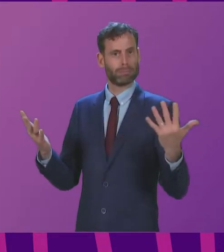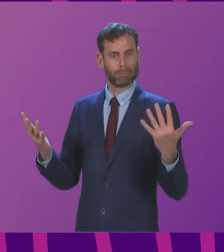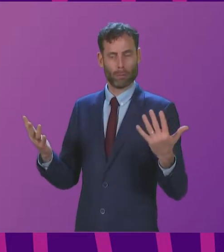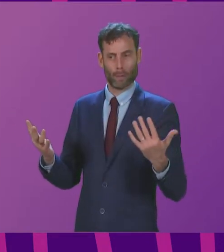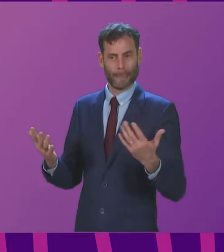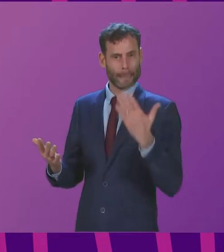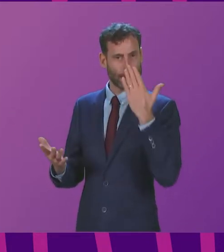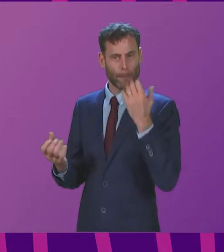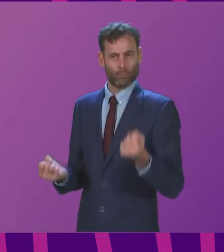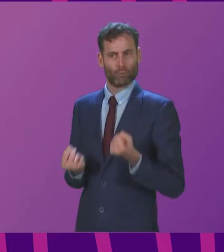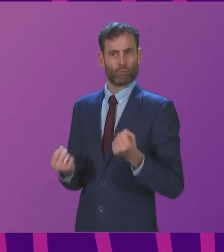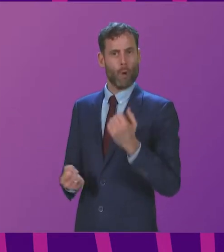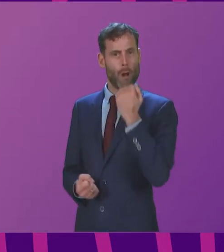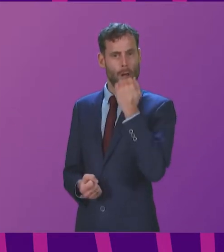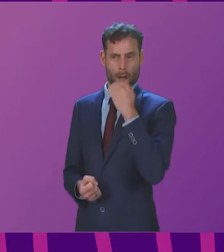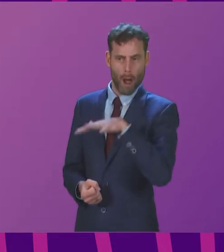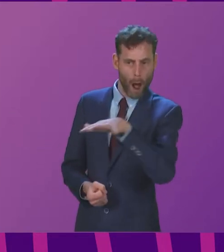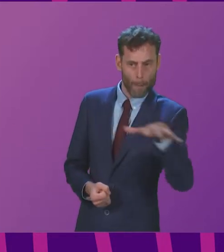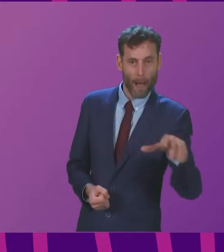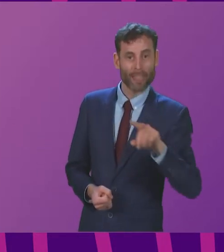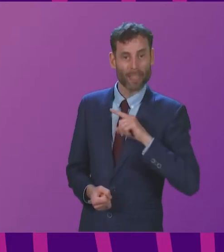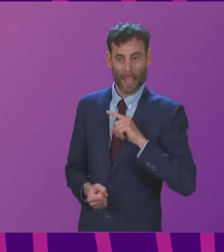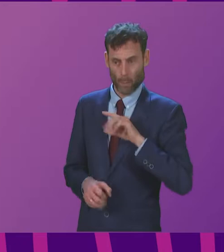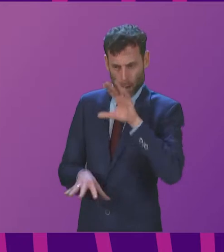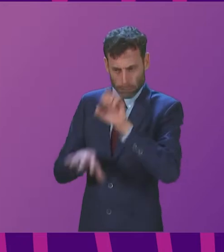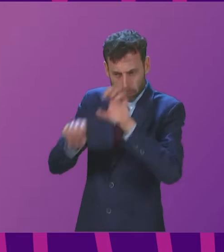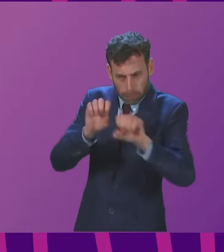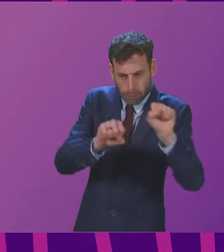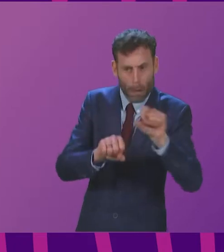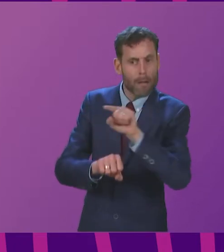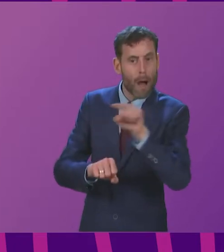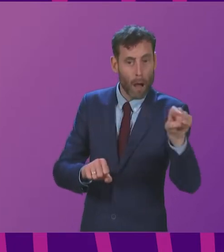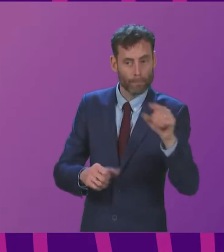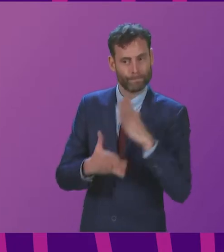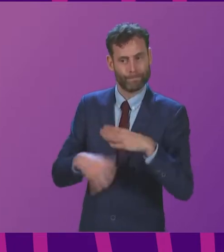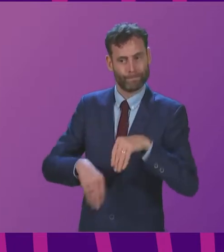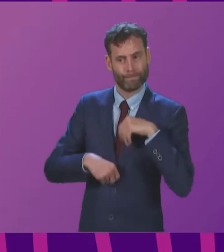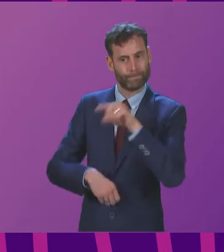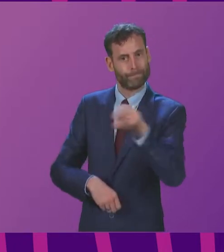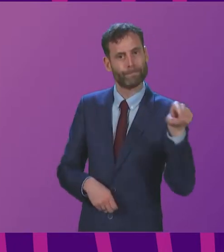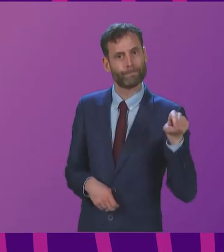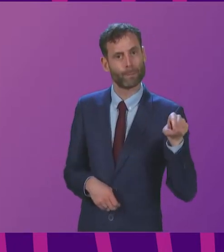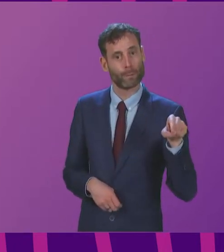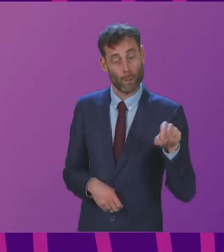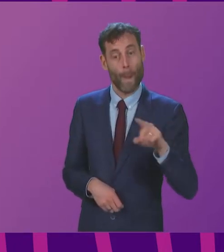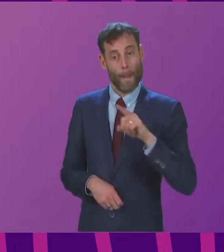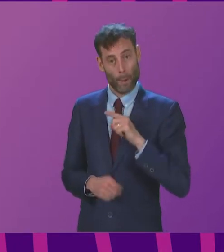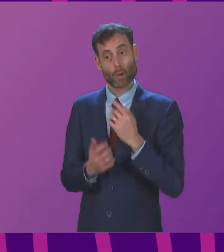which is why we have been able to record as many positive cases in recent weeks.